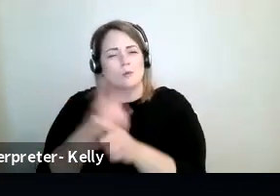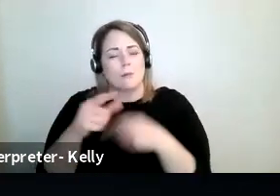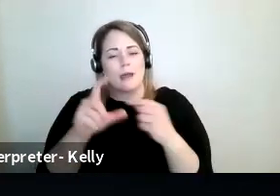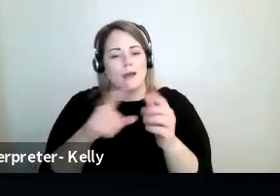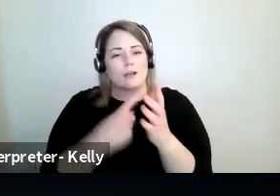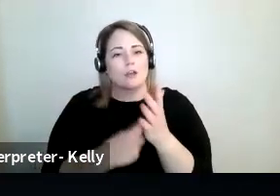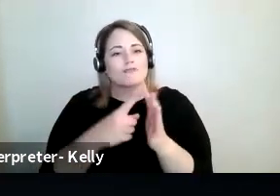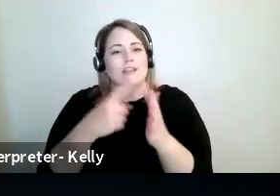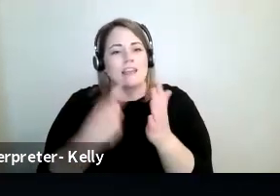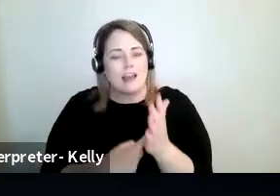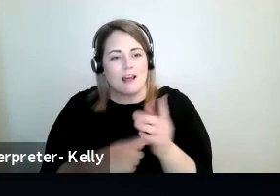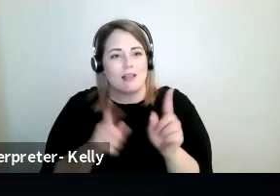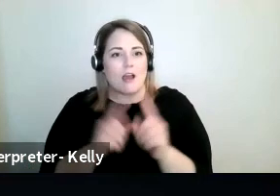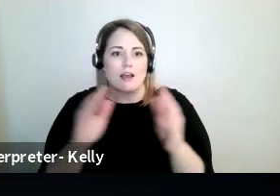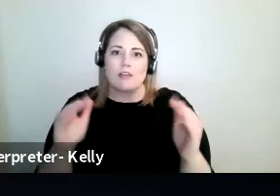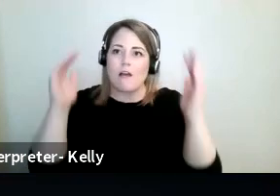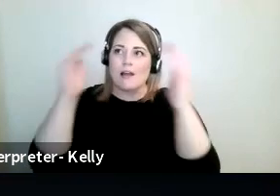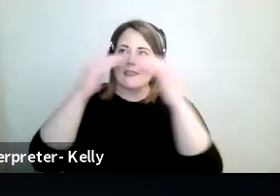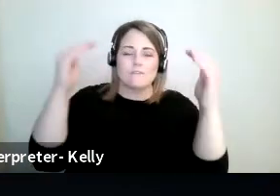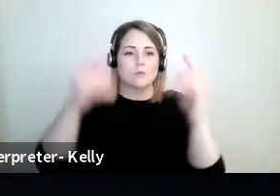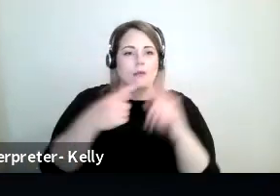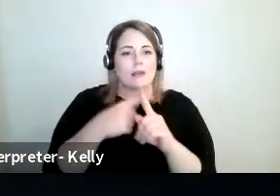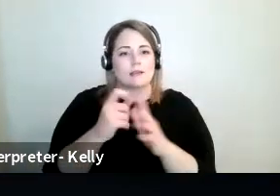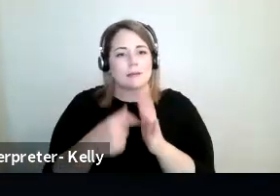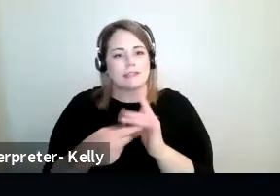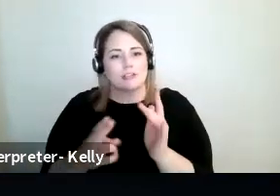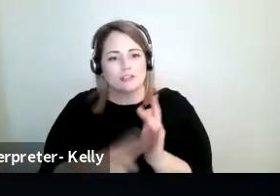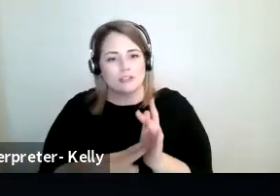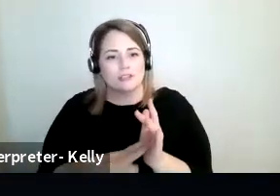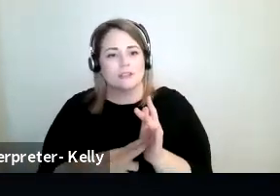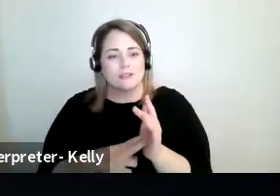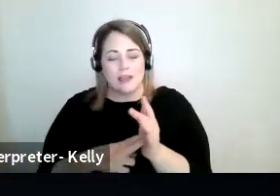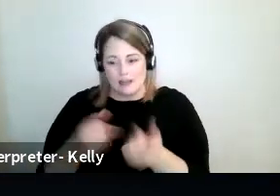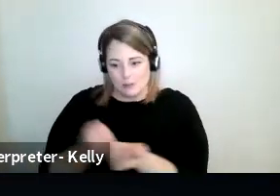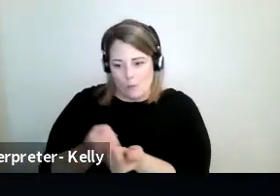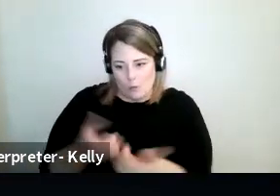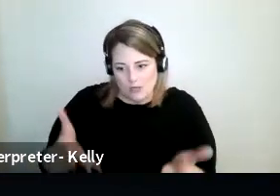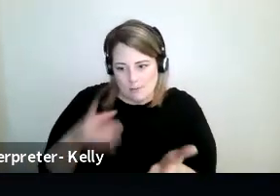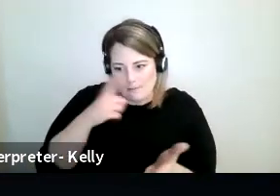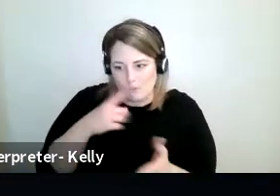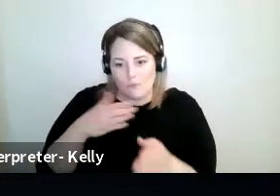that higher level expectation and supporting people than in those career development. We just